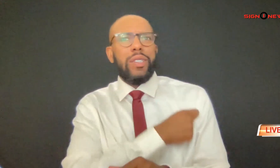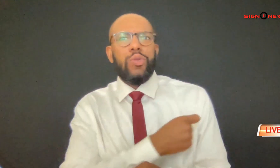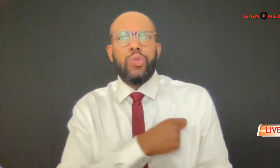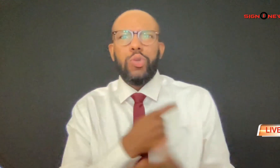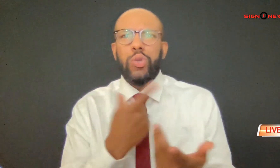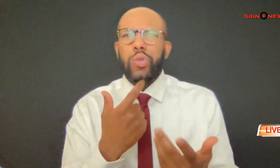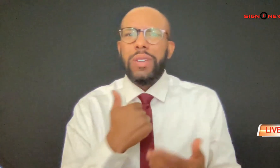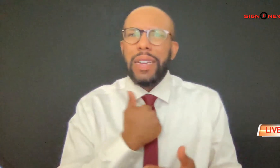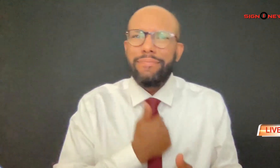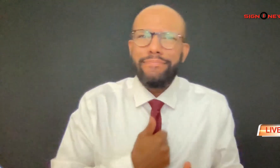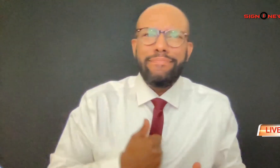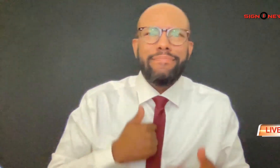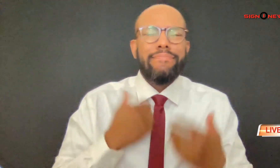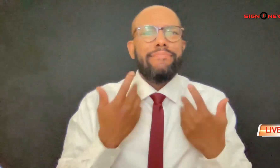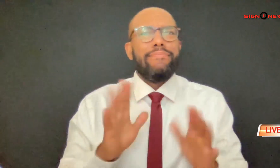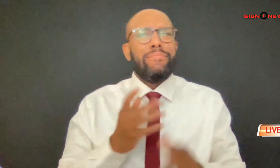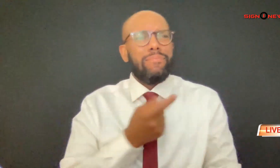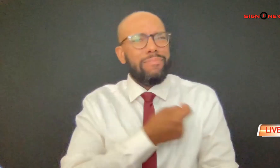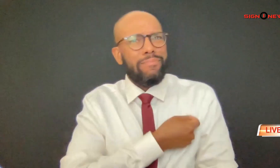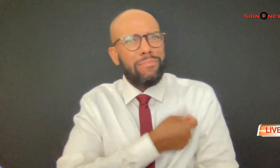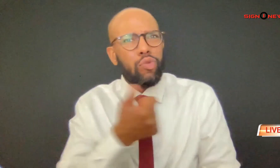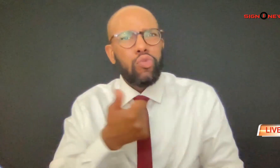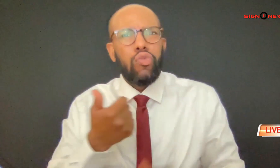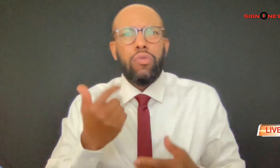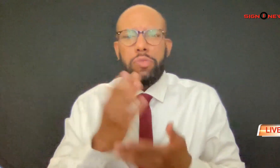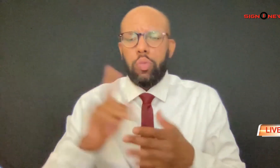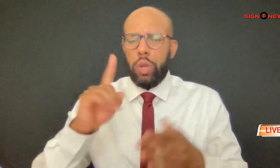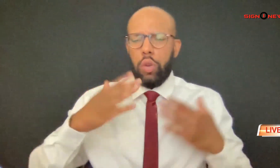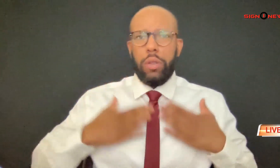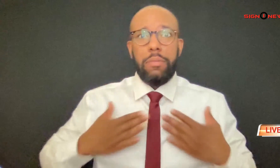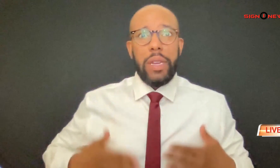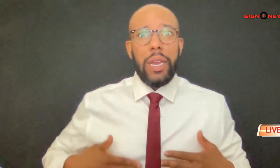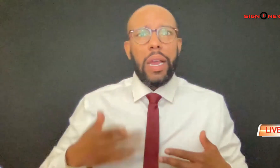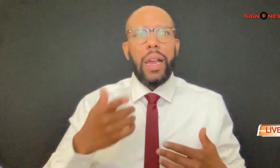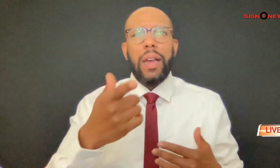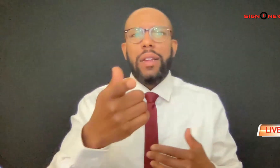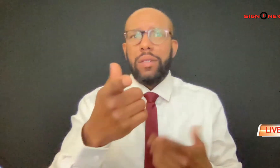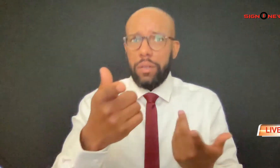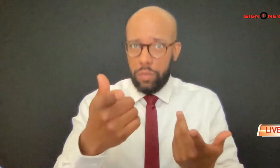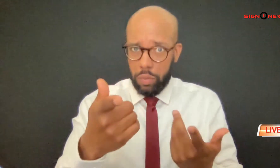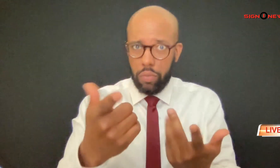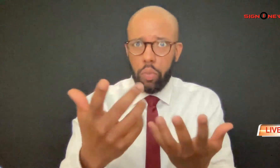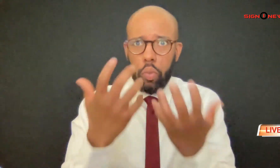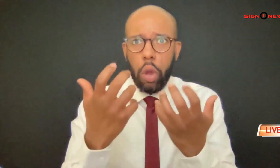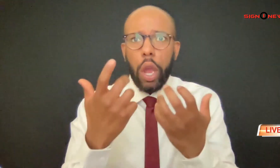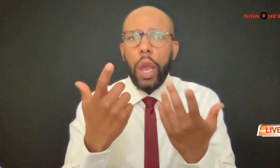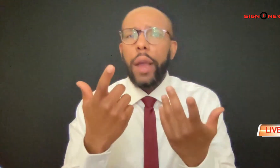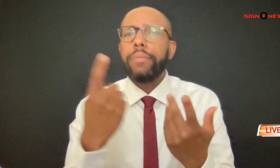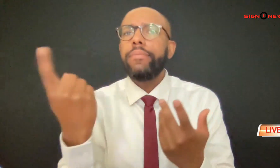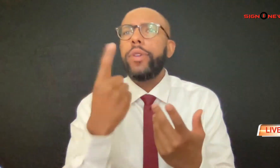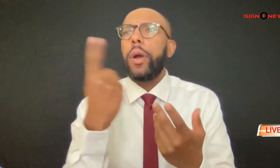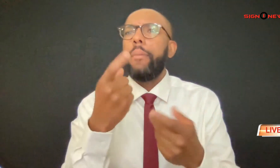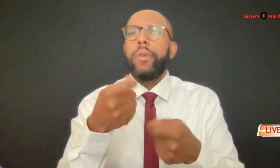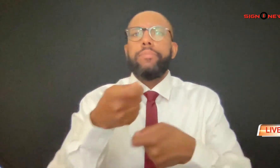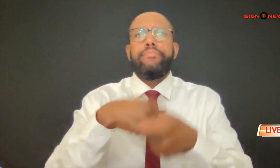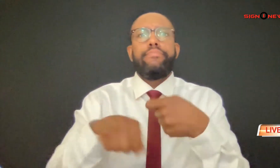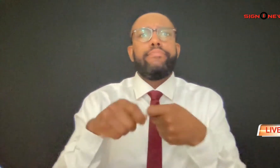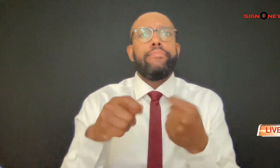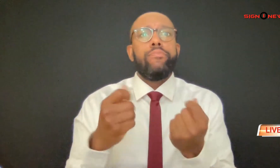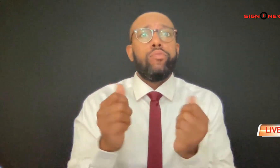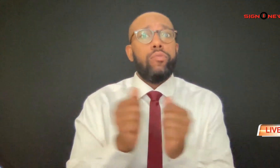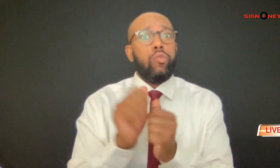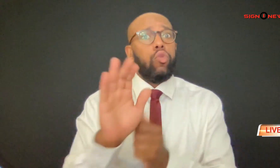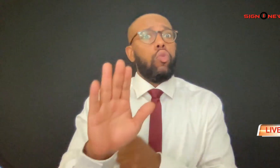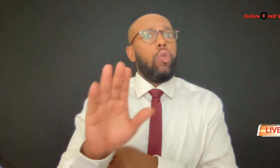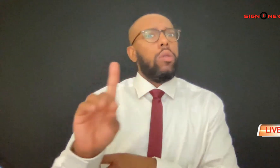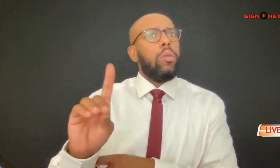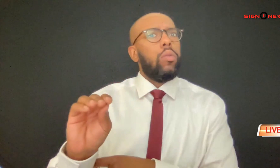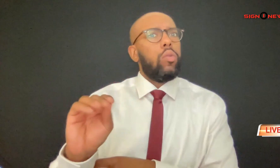do you have a tattoo you regret getting if so how about making up for it with one you're